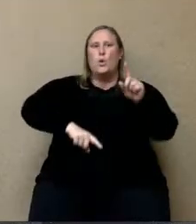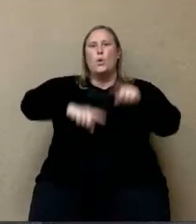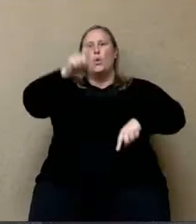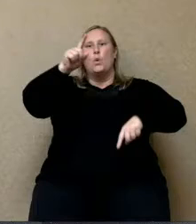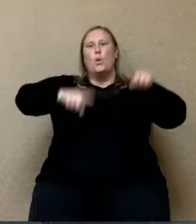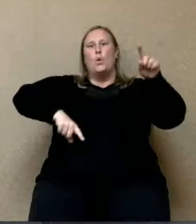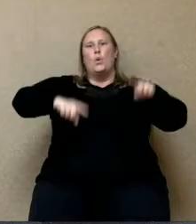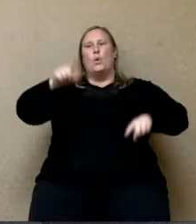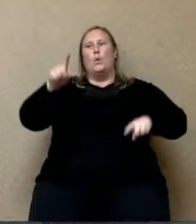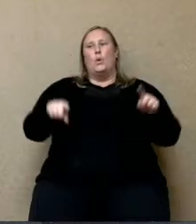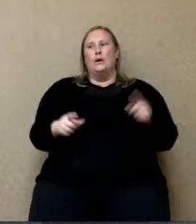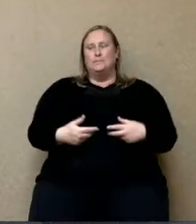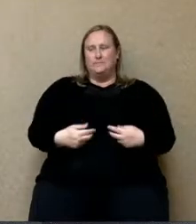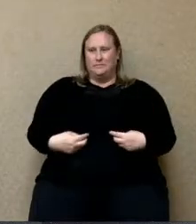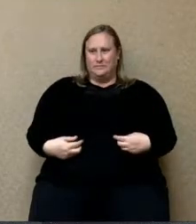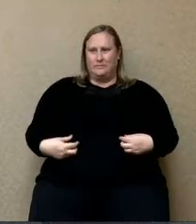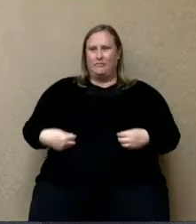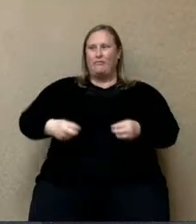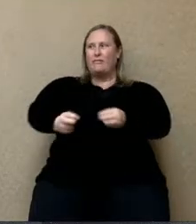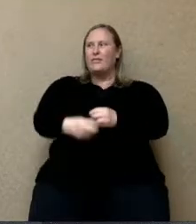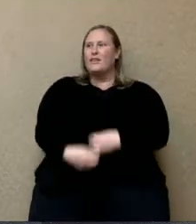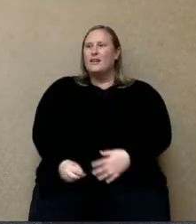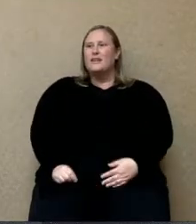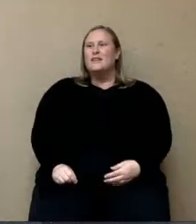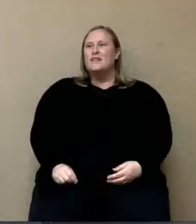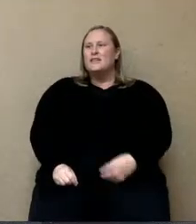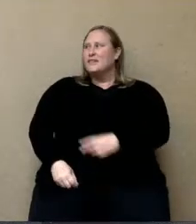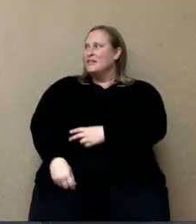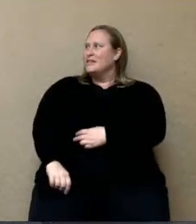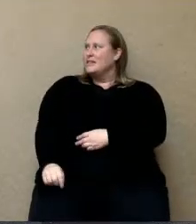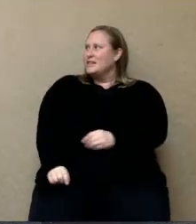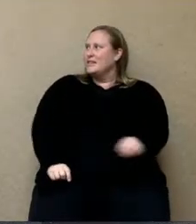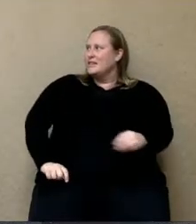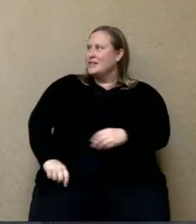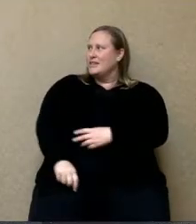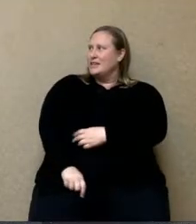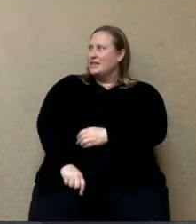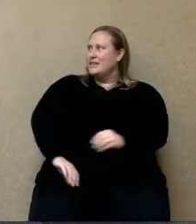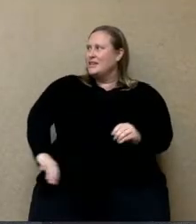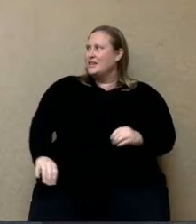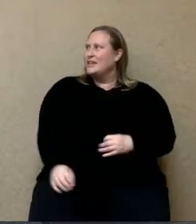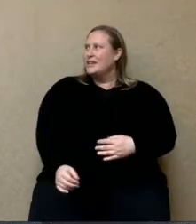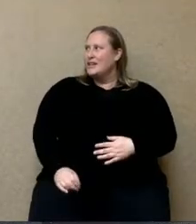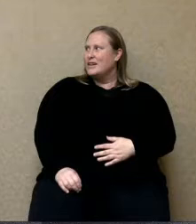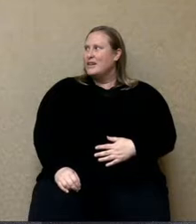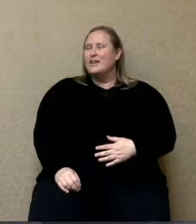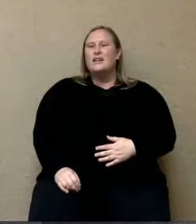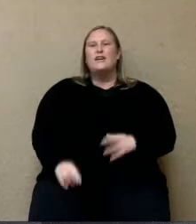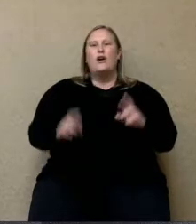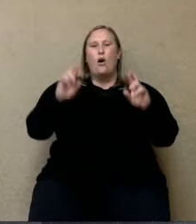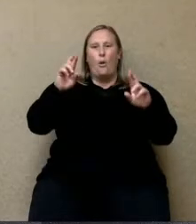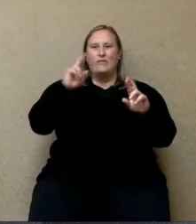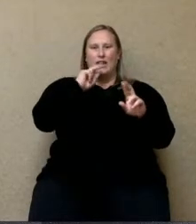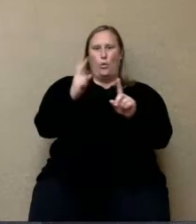Okay. Well, hopefully we'll, because we'll be able to hit something that might be relevant for everyone, then.